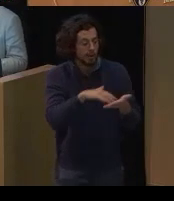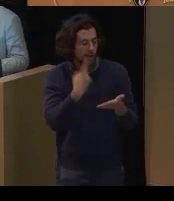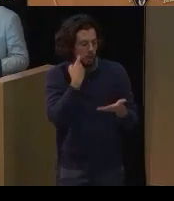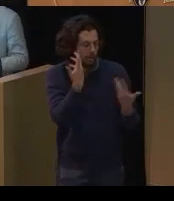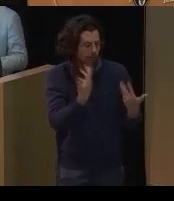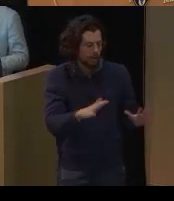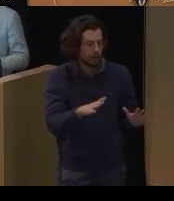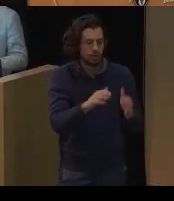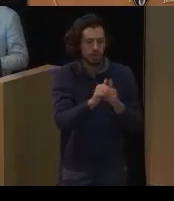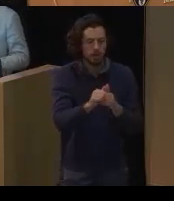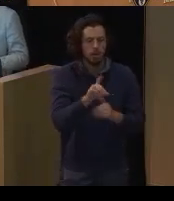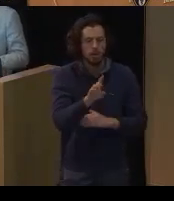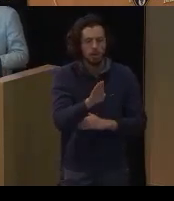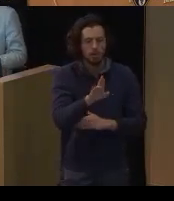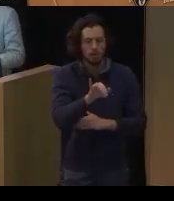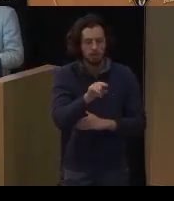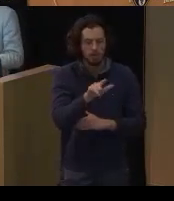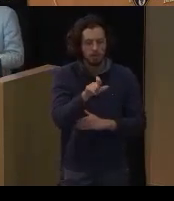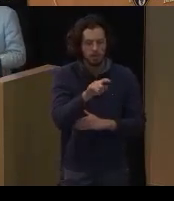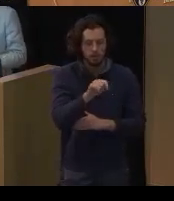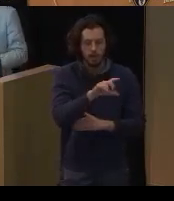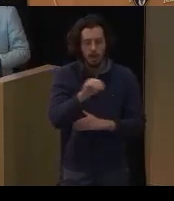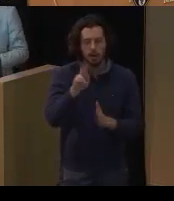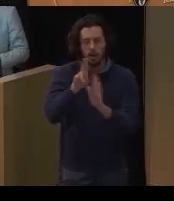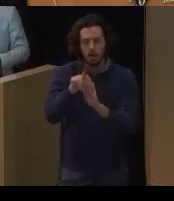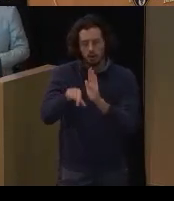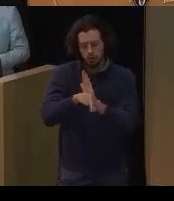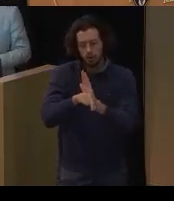by Bridget chavessel and an undergraduate honors thesis student in my lab Mar Scharf